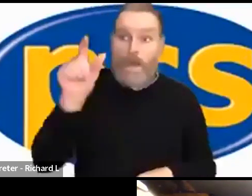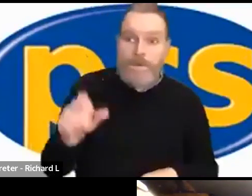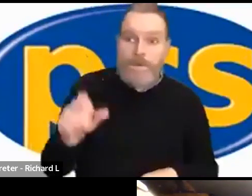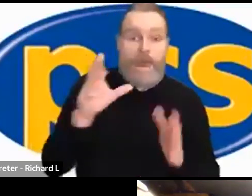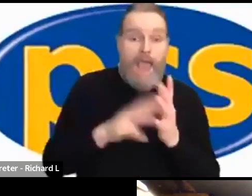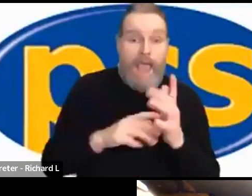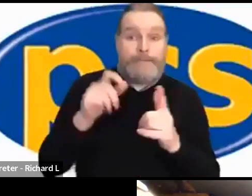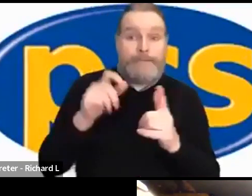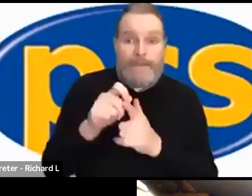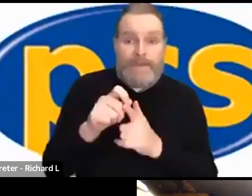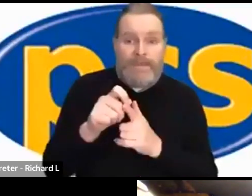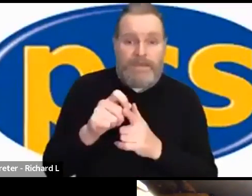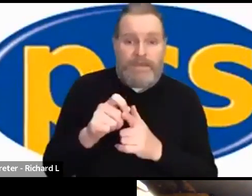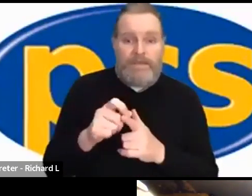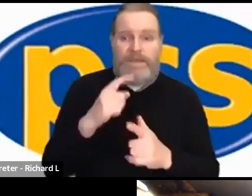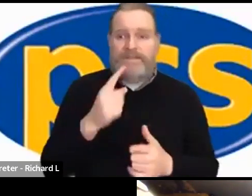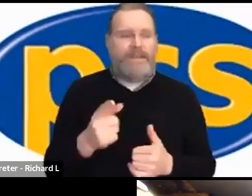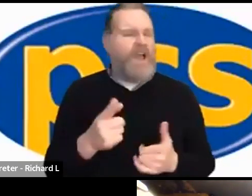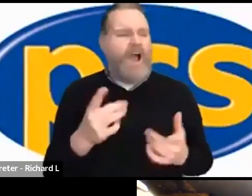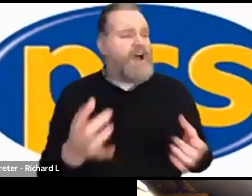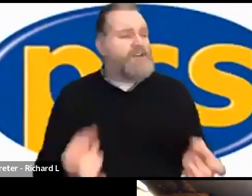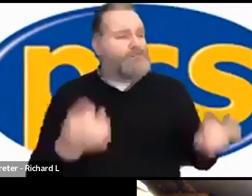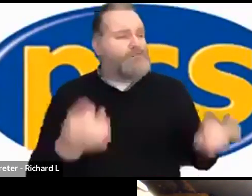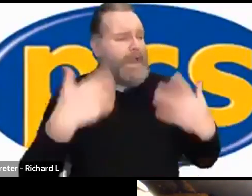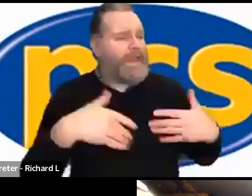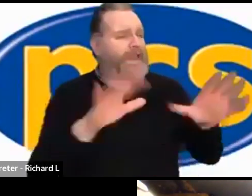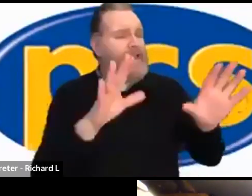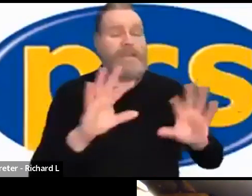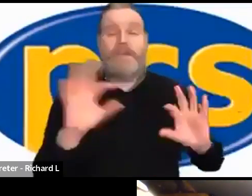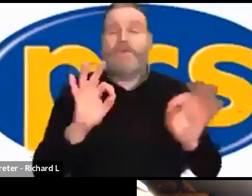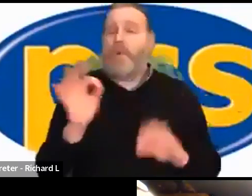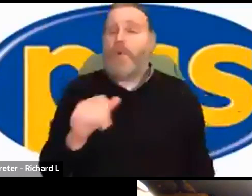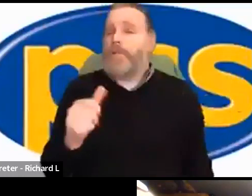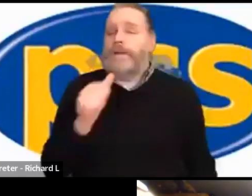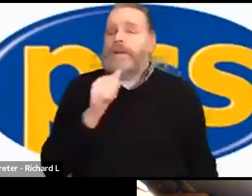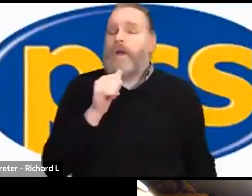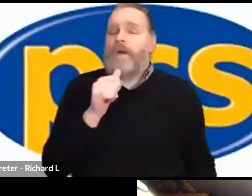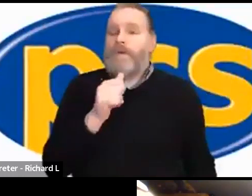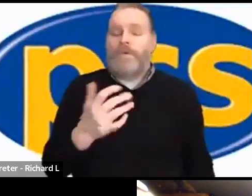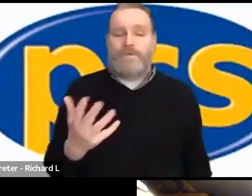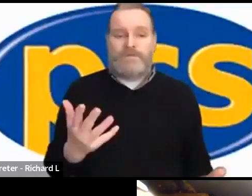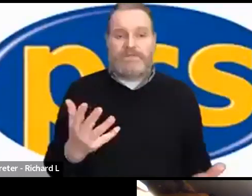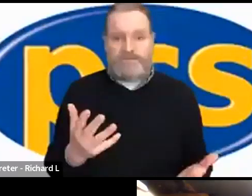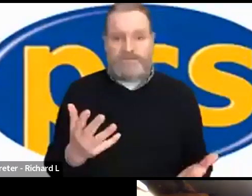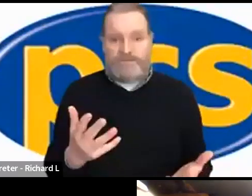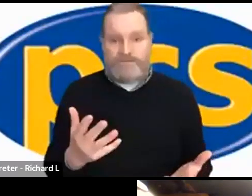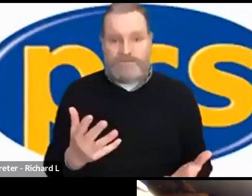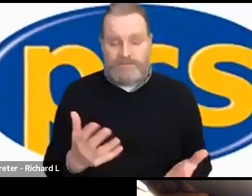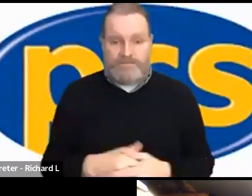That we can talk about. I've already tweeted that. When we all go on we all go on strike, nobody will notice , which is why I , which is why we're a few of us which is why we're a few of us